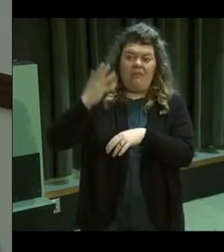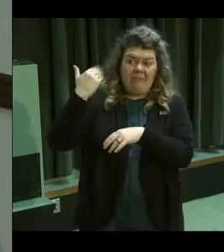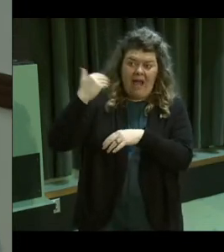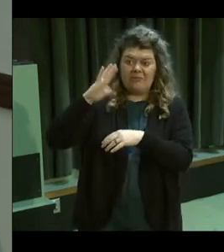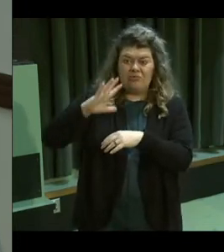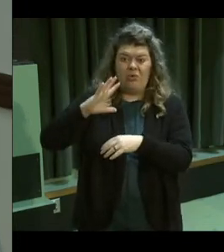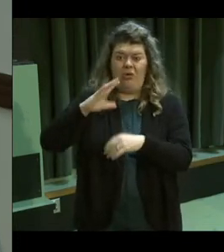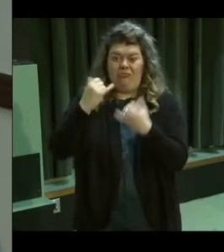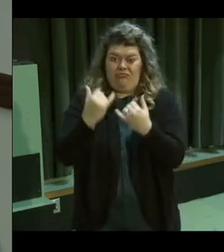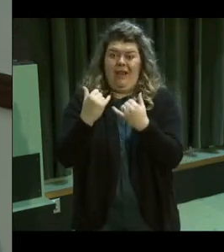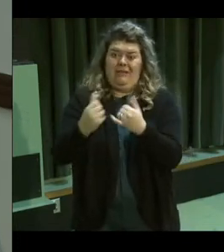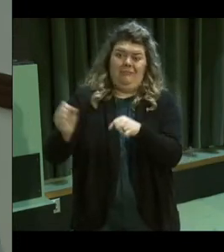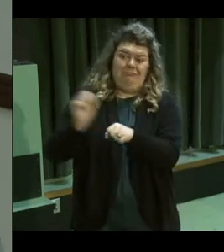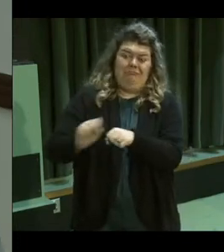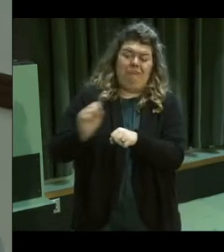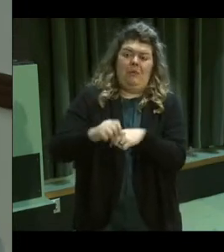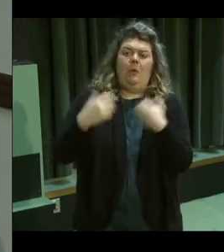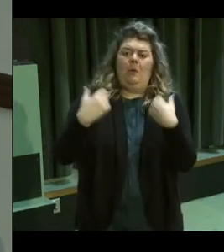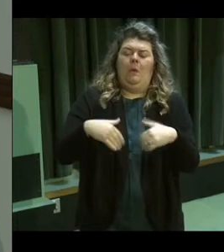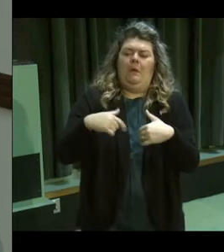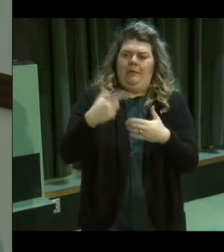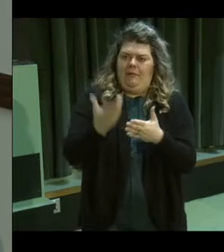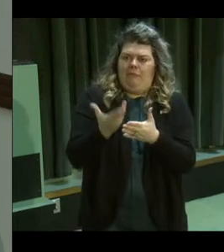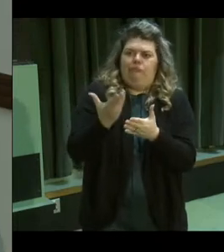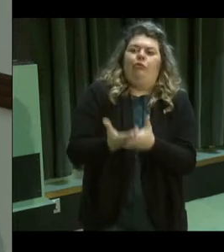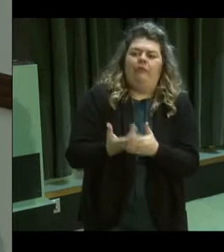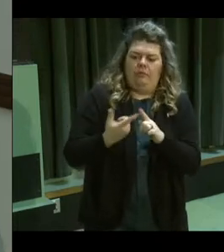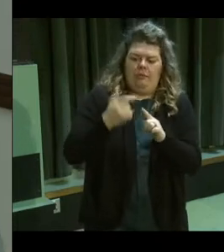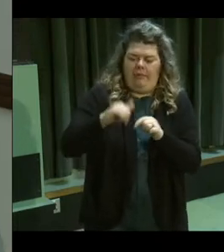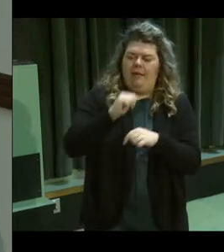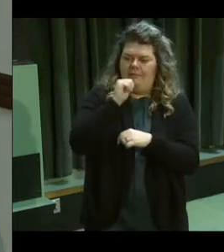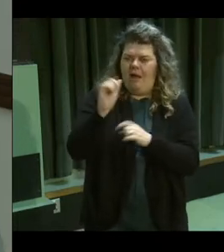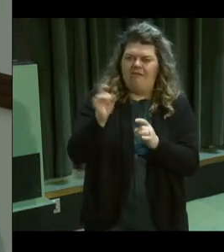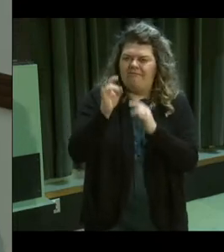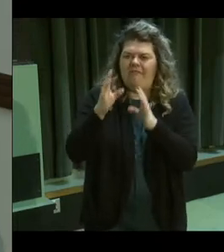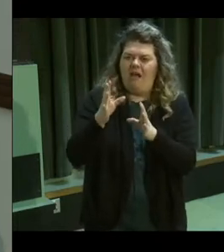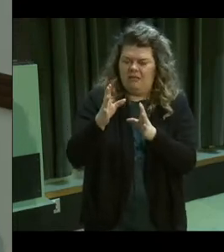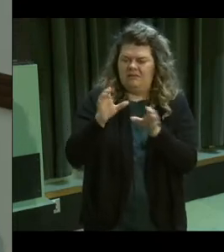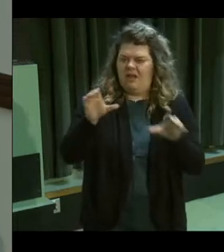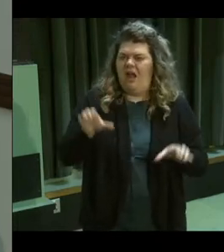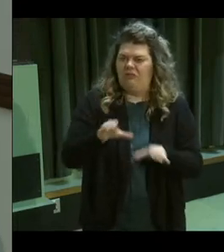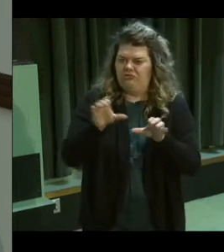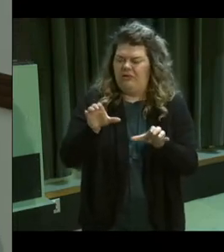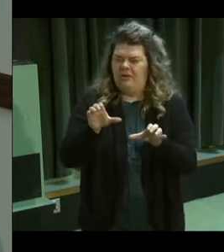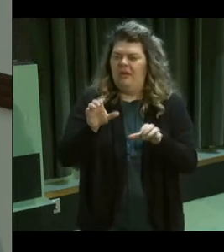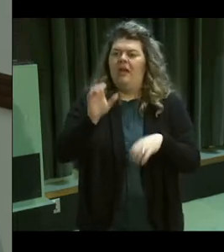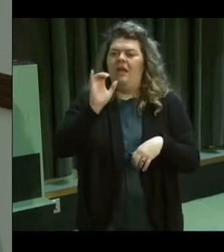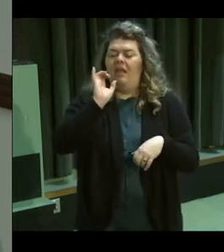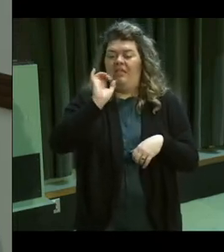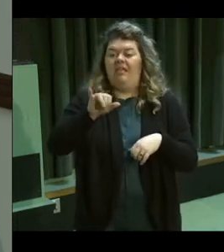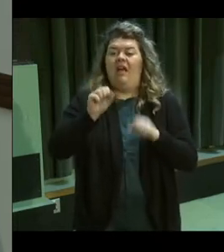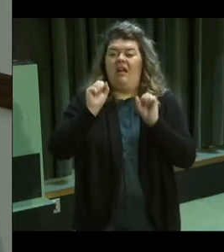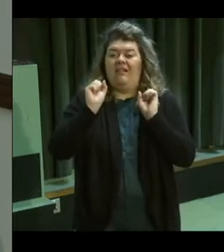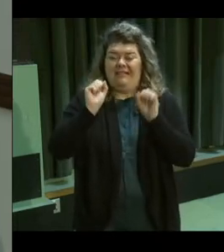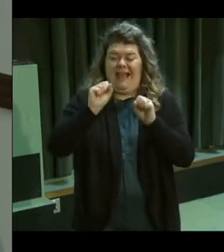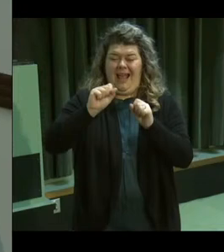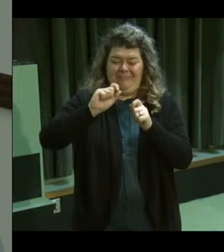testimony to the constructive power of nonviolent action and